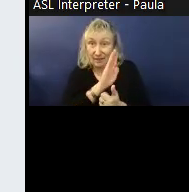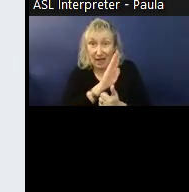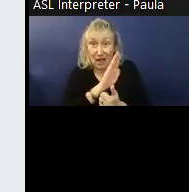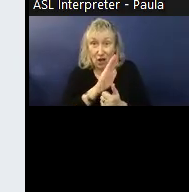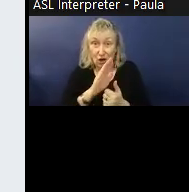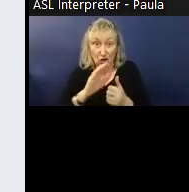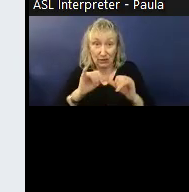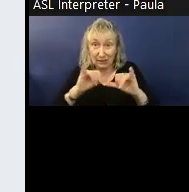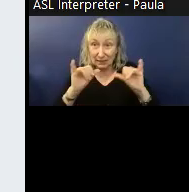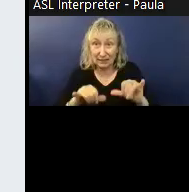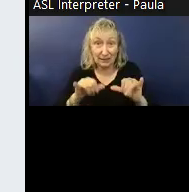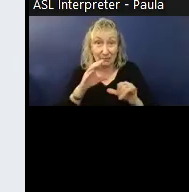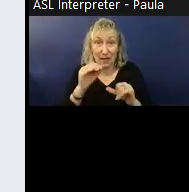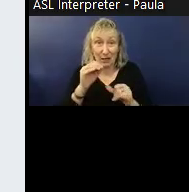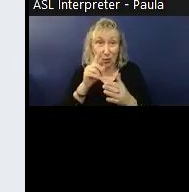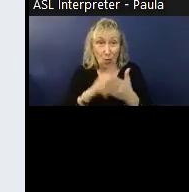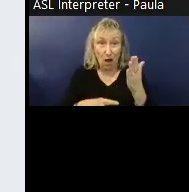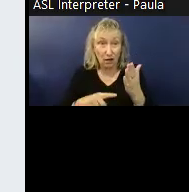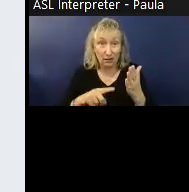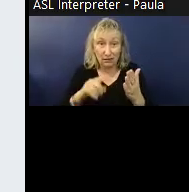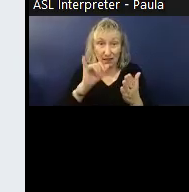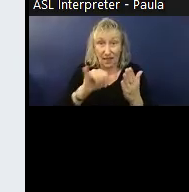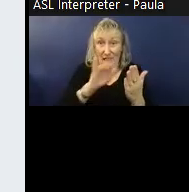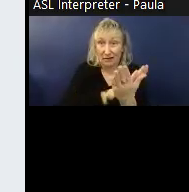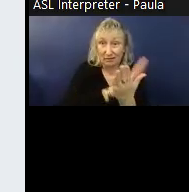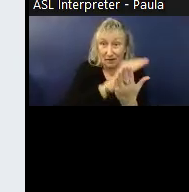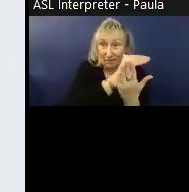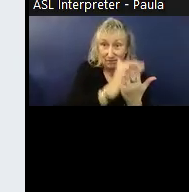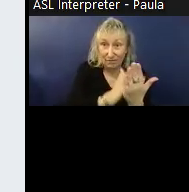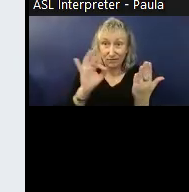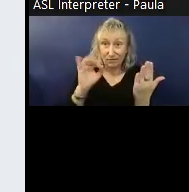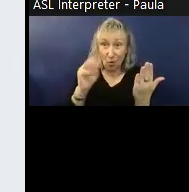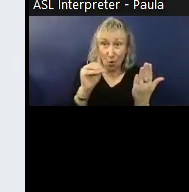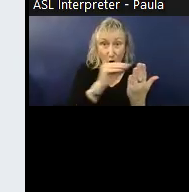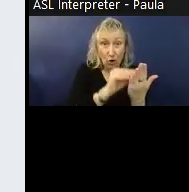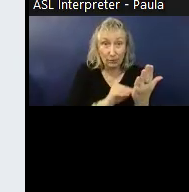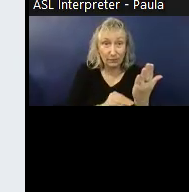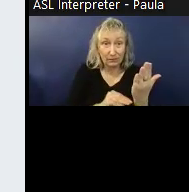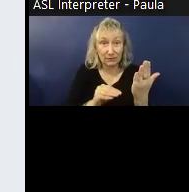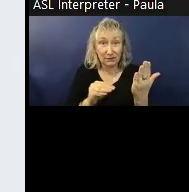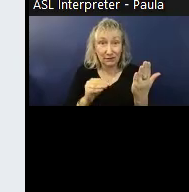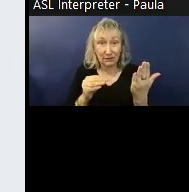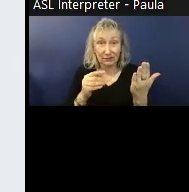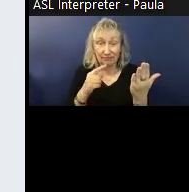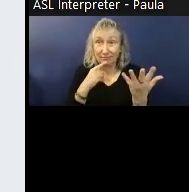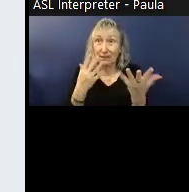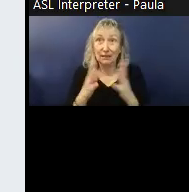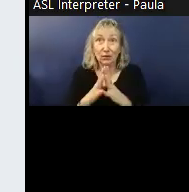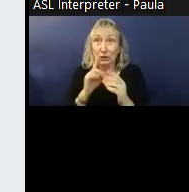facility. Maybe the deficiency itself is only one deficiency or or one citation,